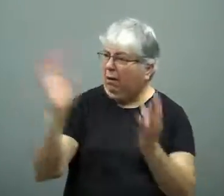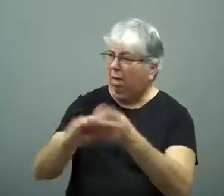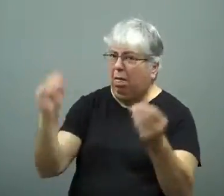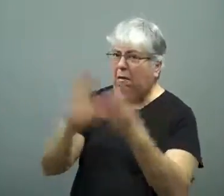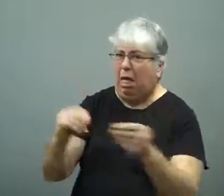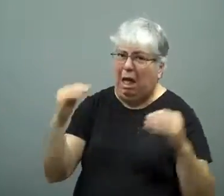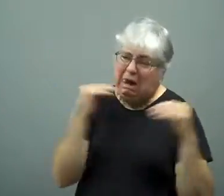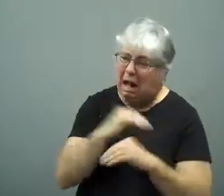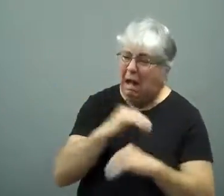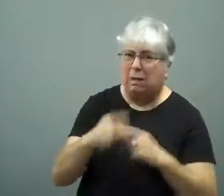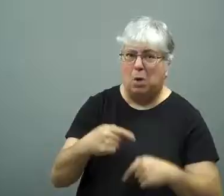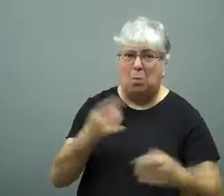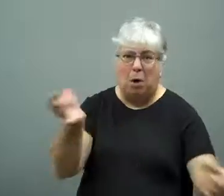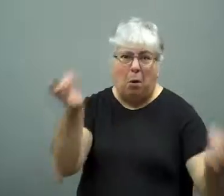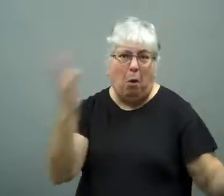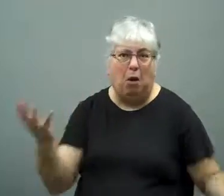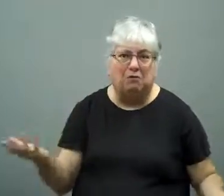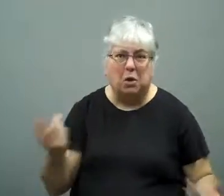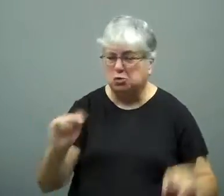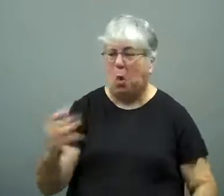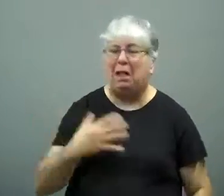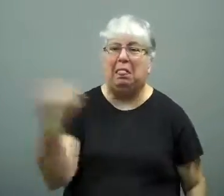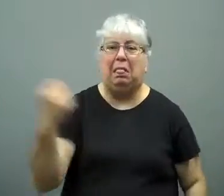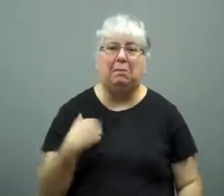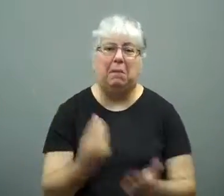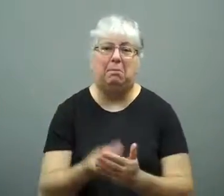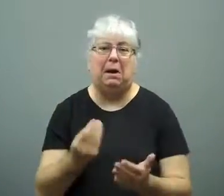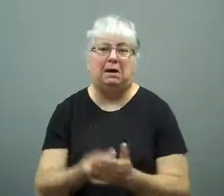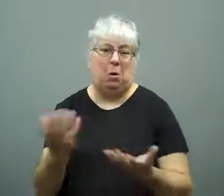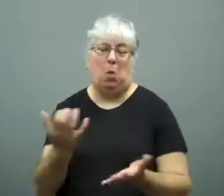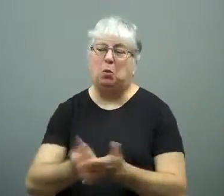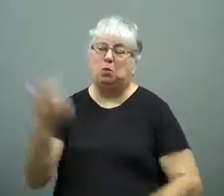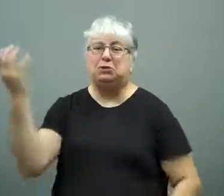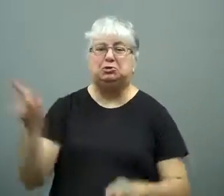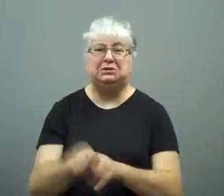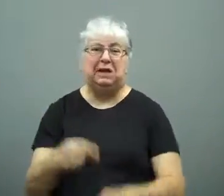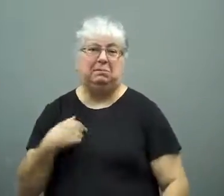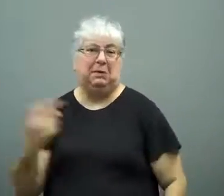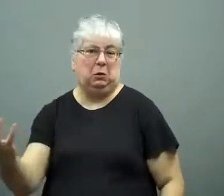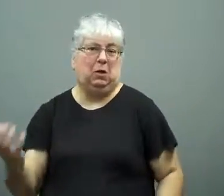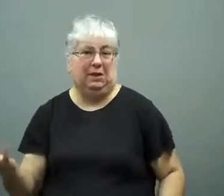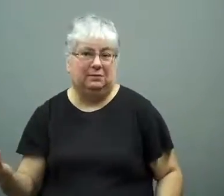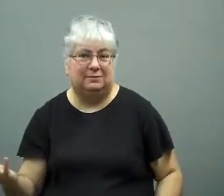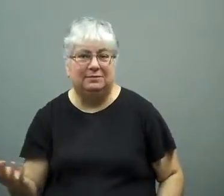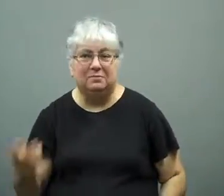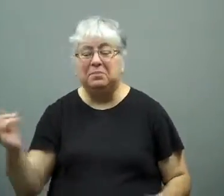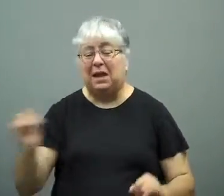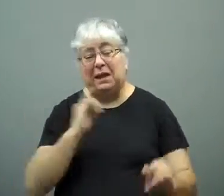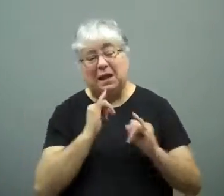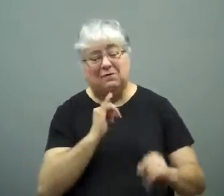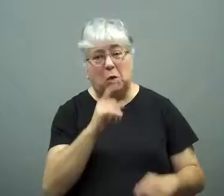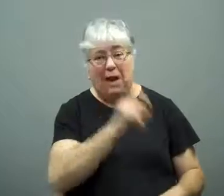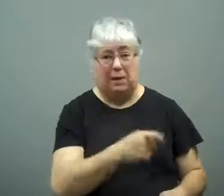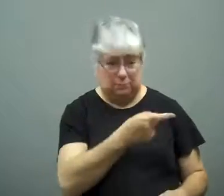She said horrible lies were being told about her. She said they wanted her money and to be rich like her.